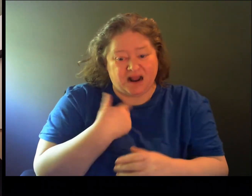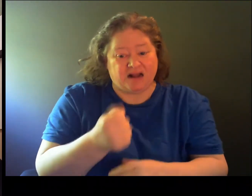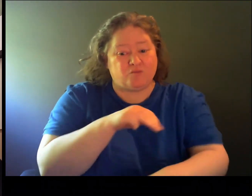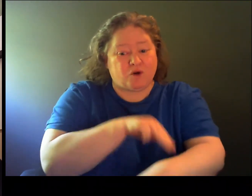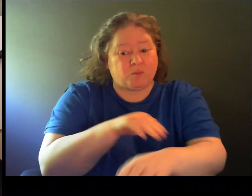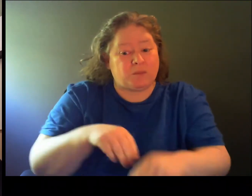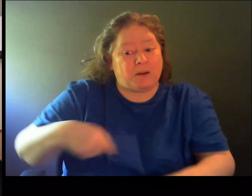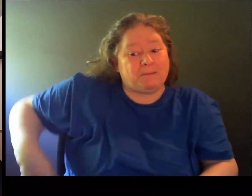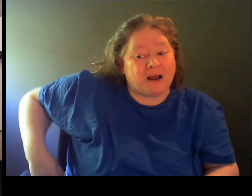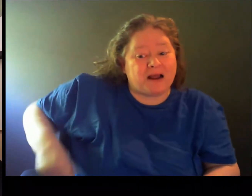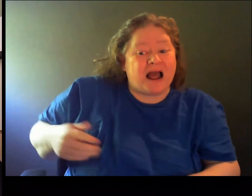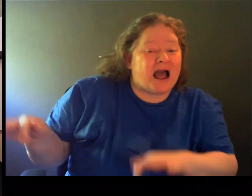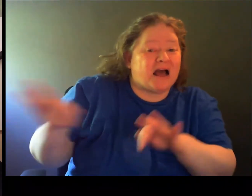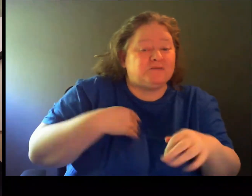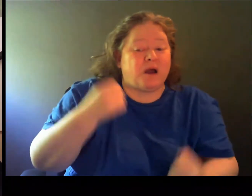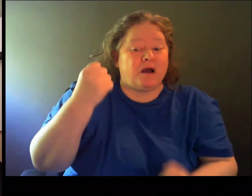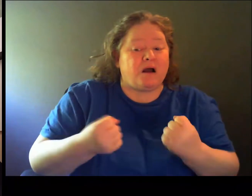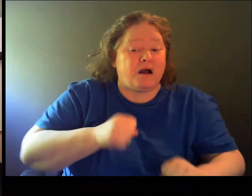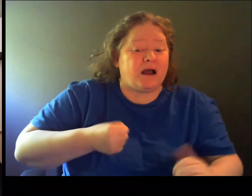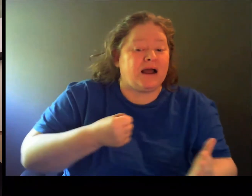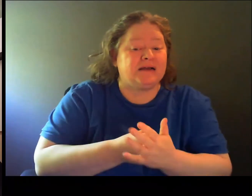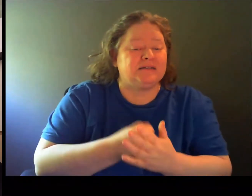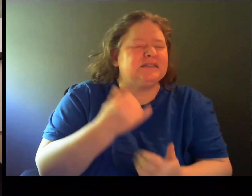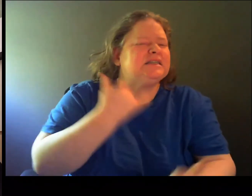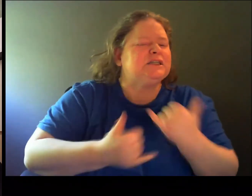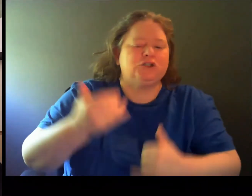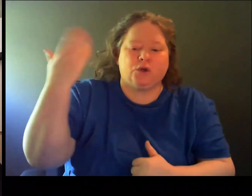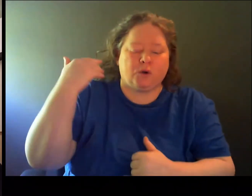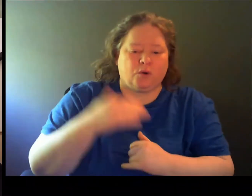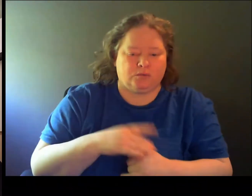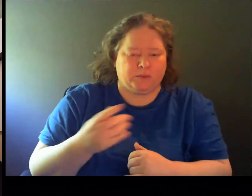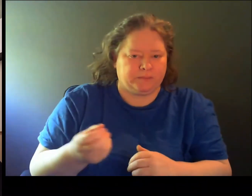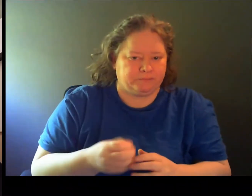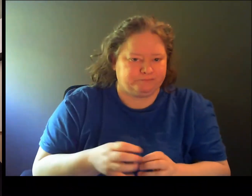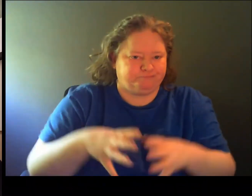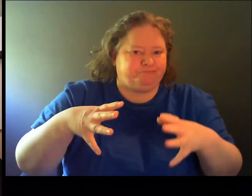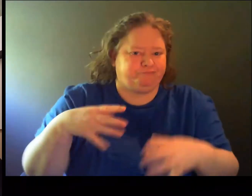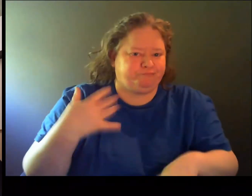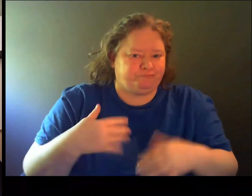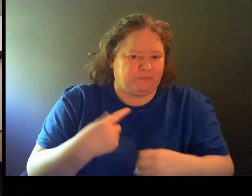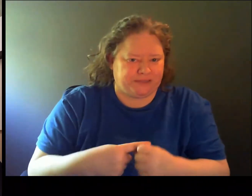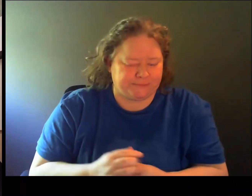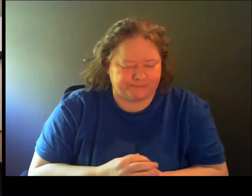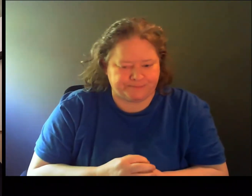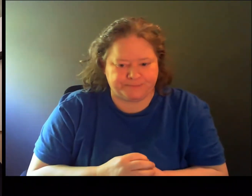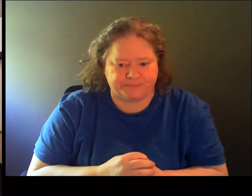and I had problems with my back after my car accident - years ago. So, it could just be that, flaring up.